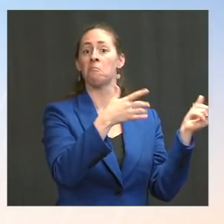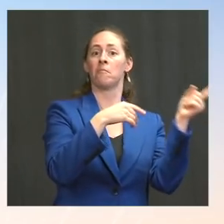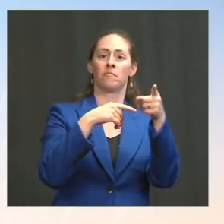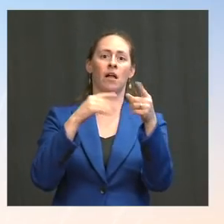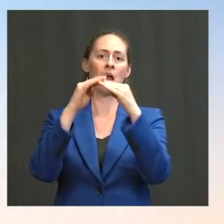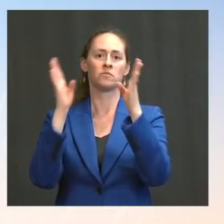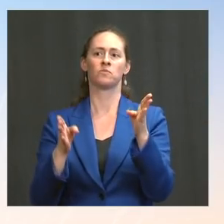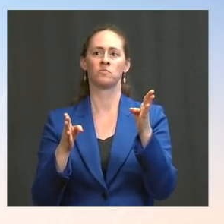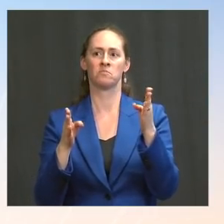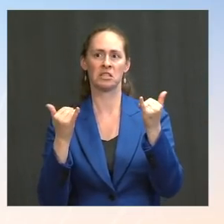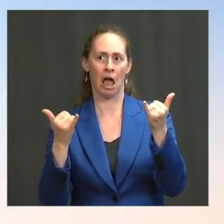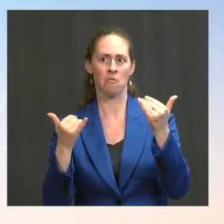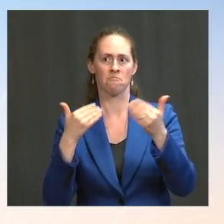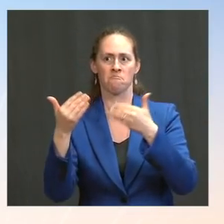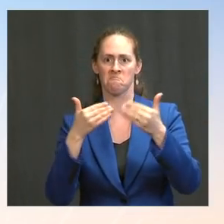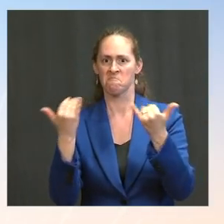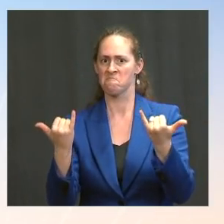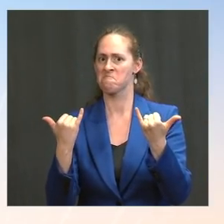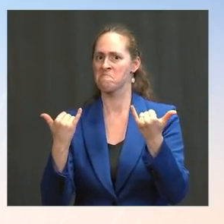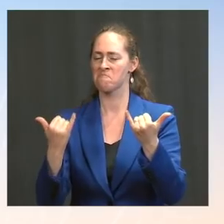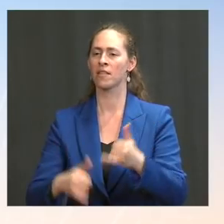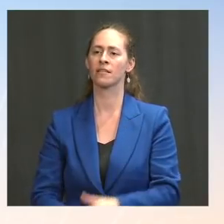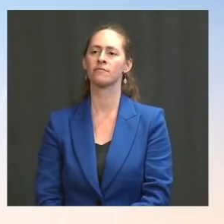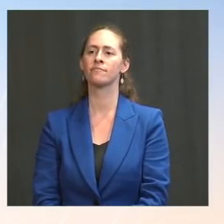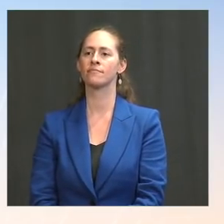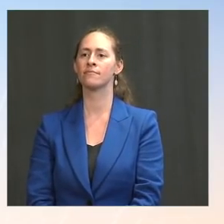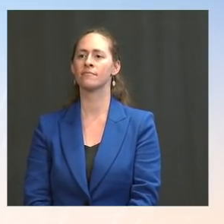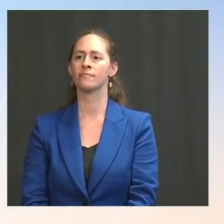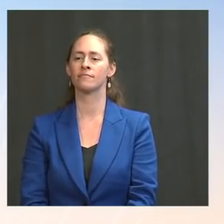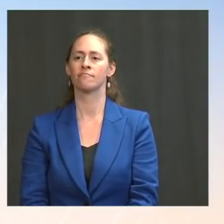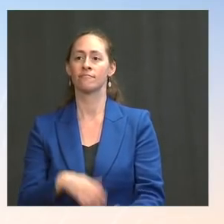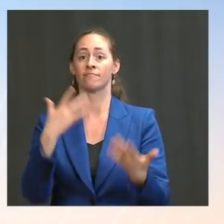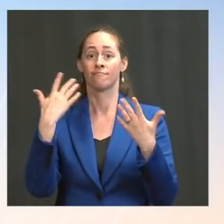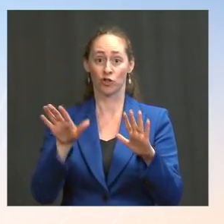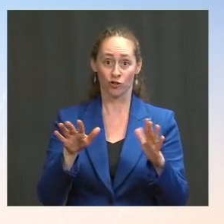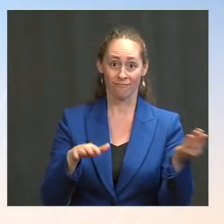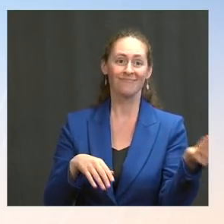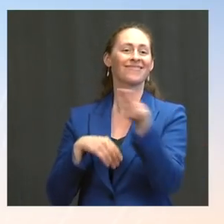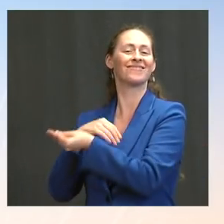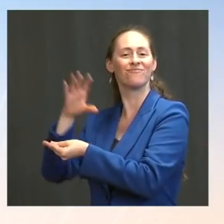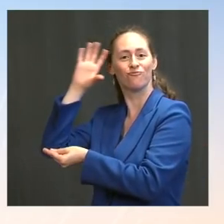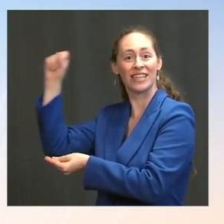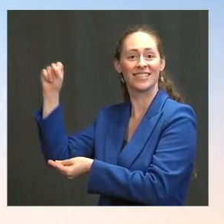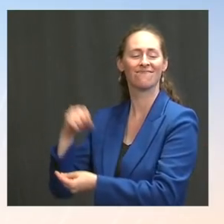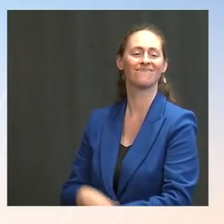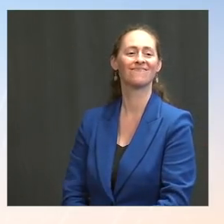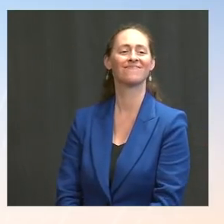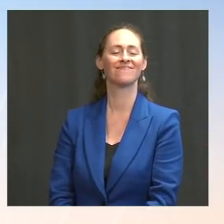and we look forward to getting that to the President's desk as soon as possible. Ms. Psaki: Courtney. Oh, sorry -- Jen. Sorry. Go ahead.